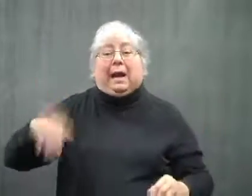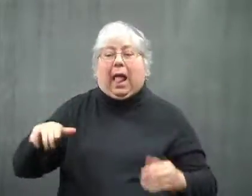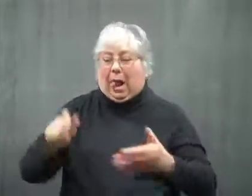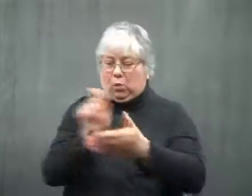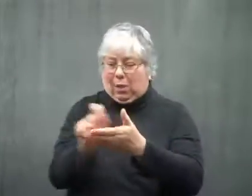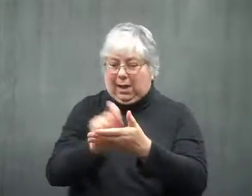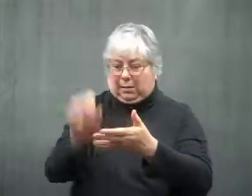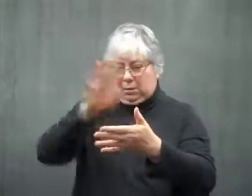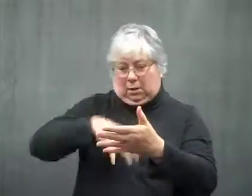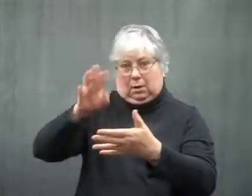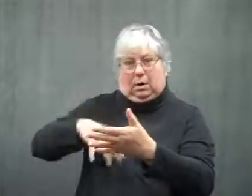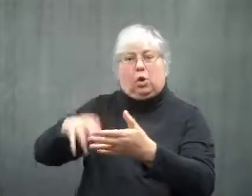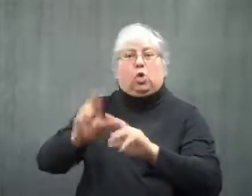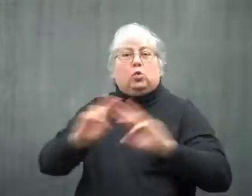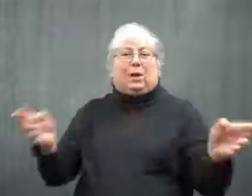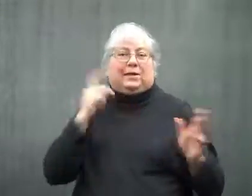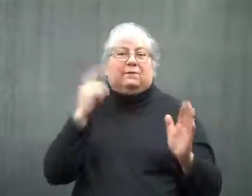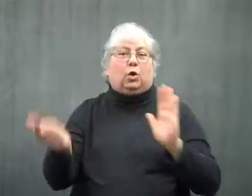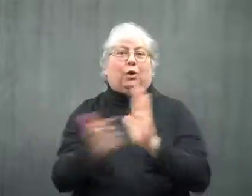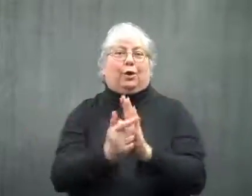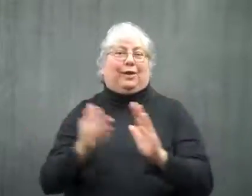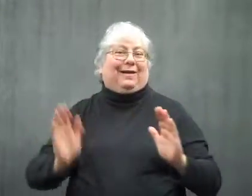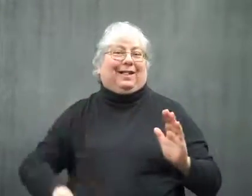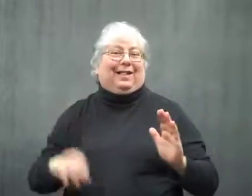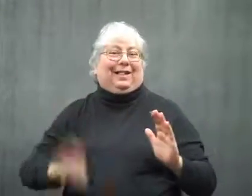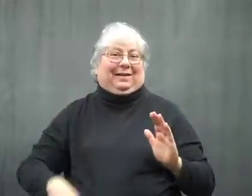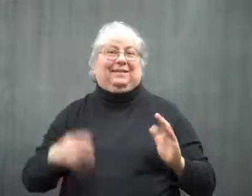It wasn't written up in legistlative form yet.